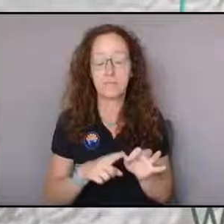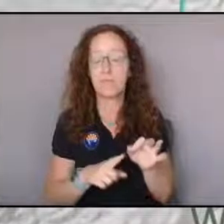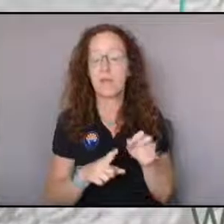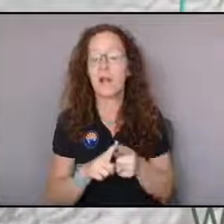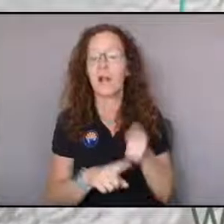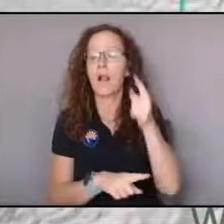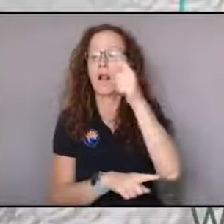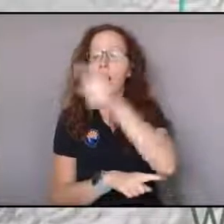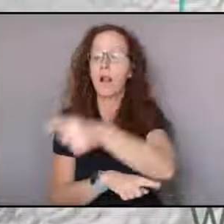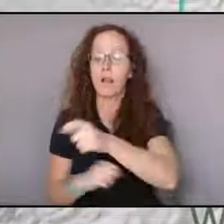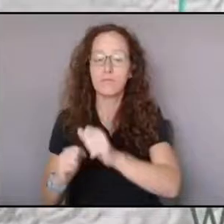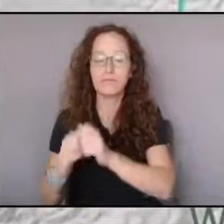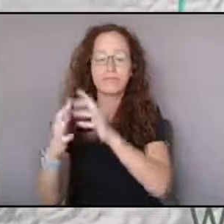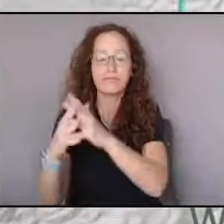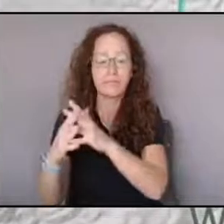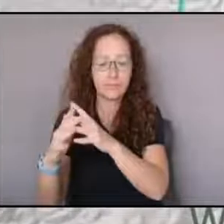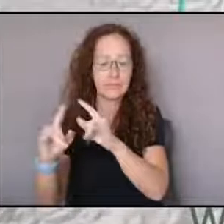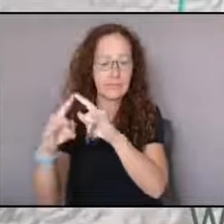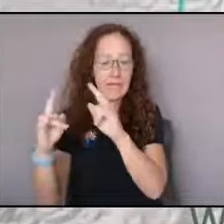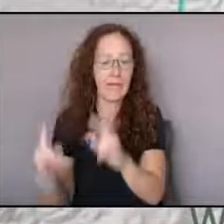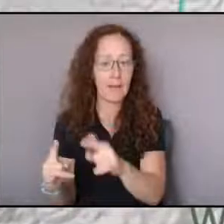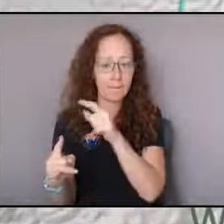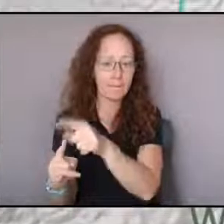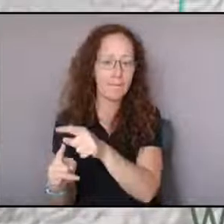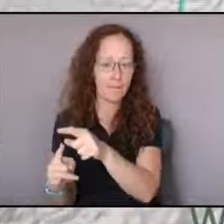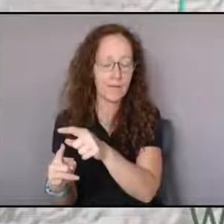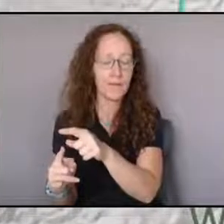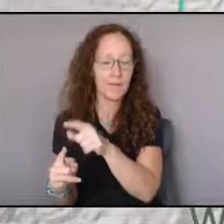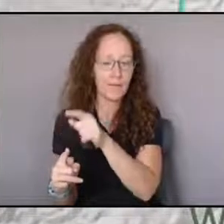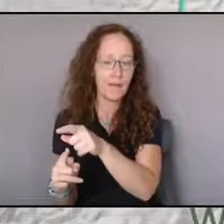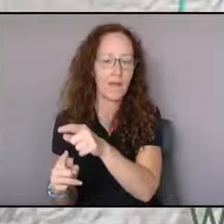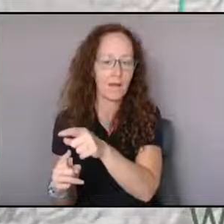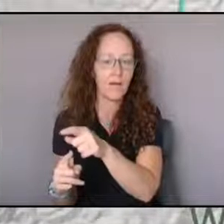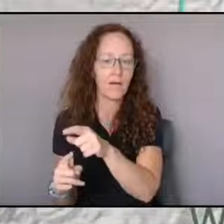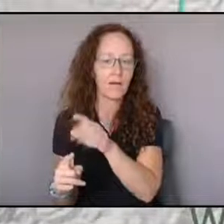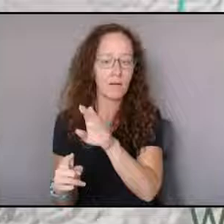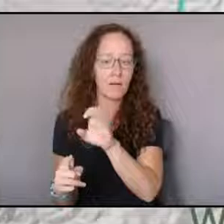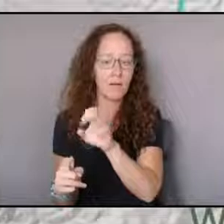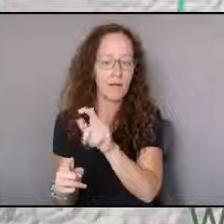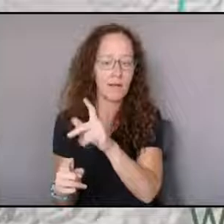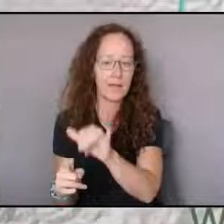SPIKED OUT AT BASE CAMP. THEY HAVE HAND LINES SECURED